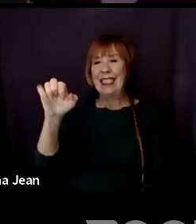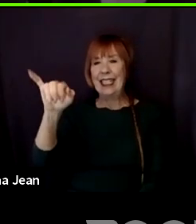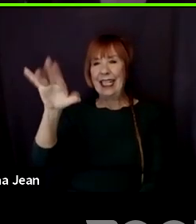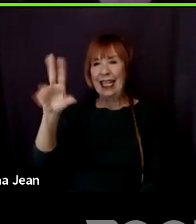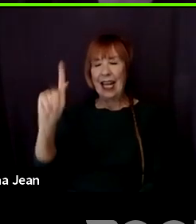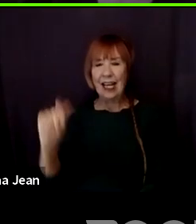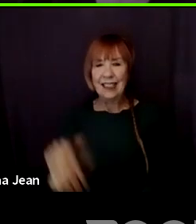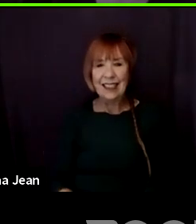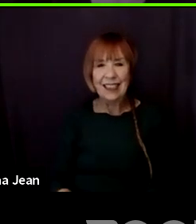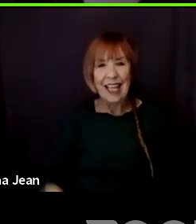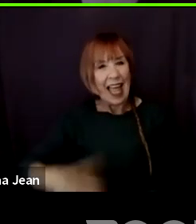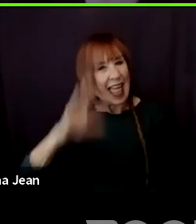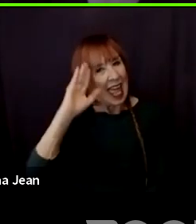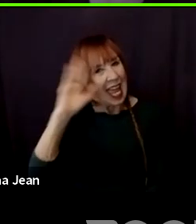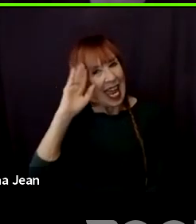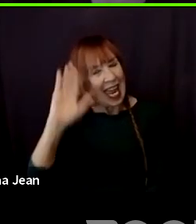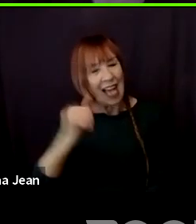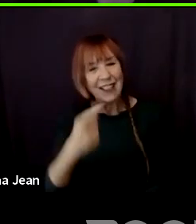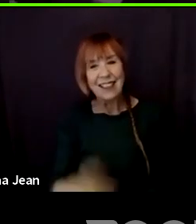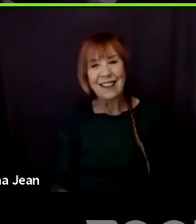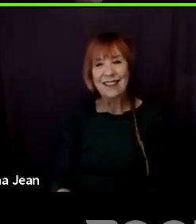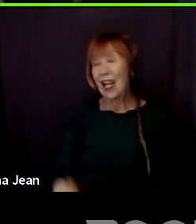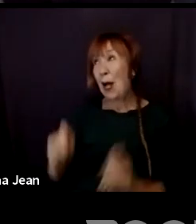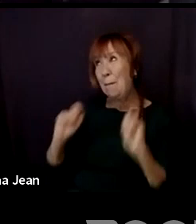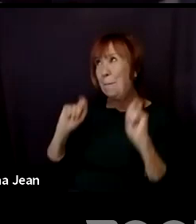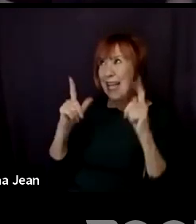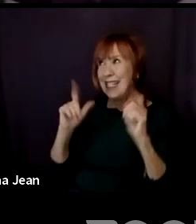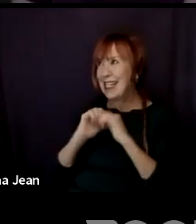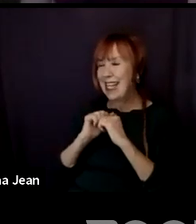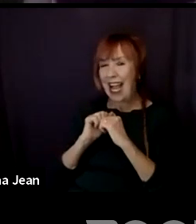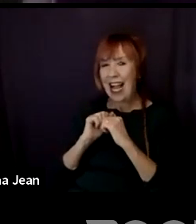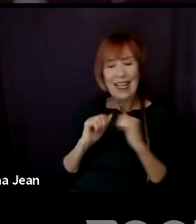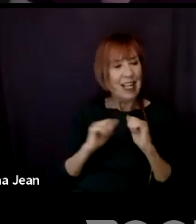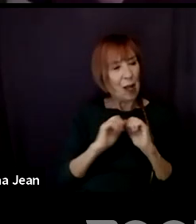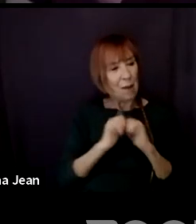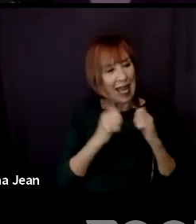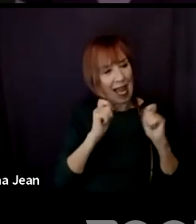Hey, how's it going? Amazing, how are you? I'm good, thanks for having me.